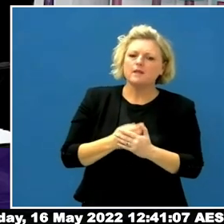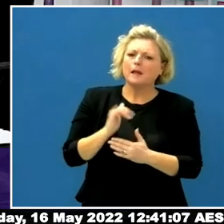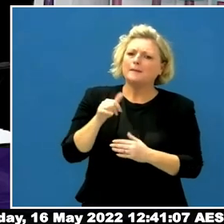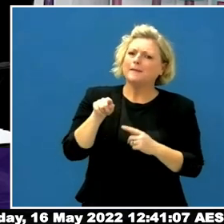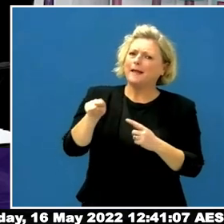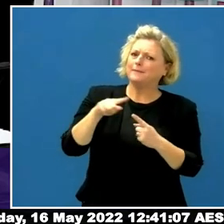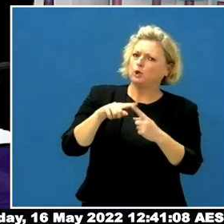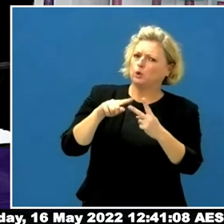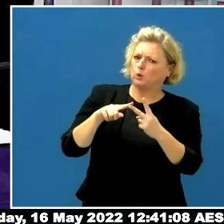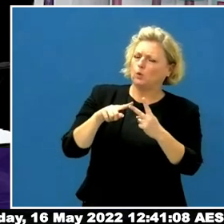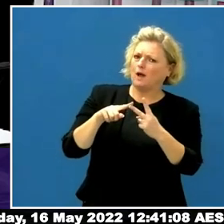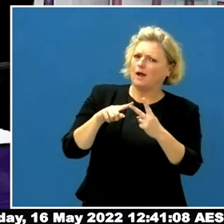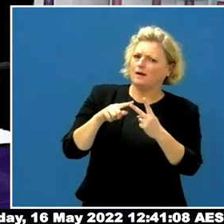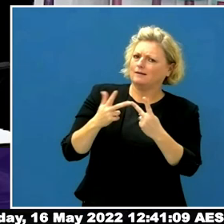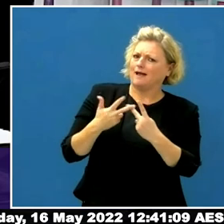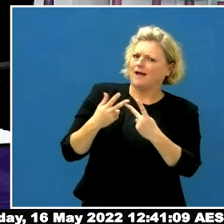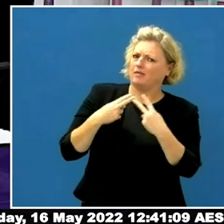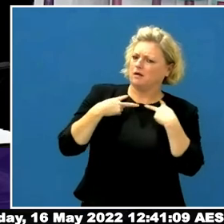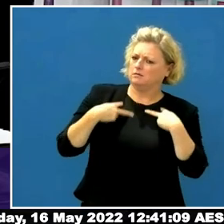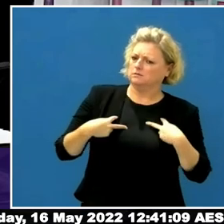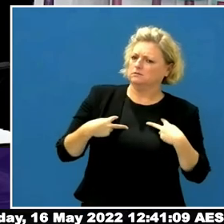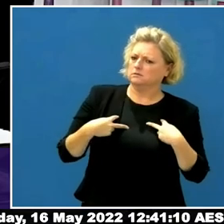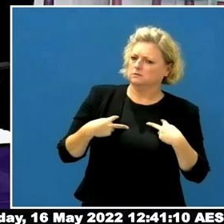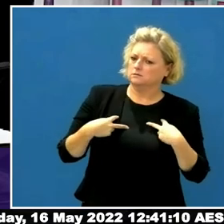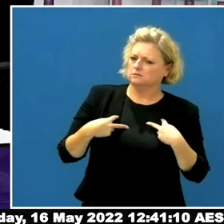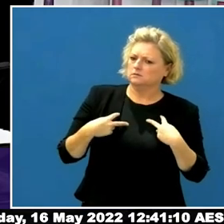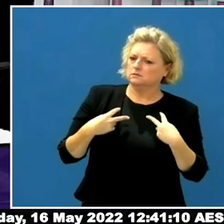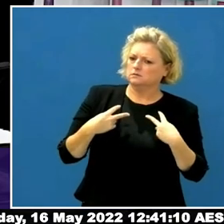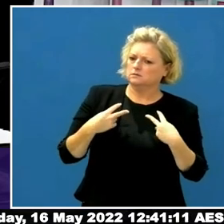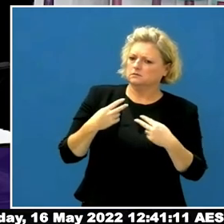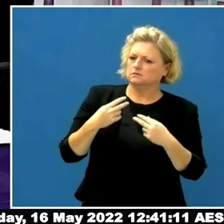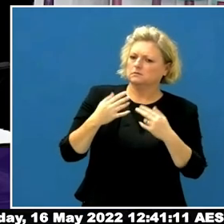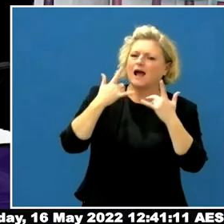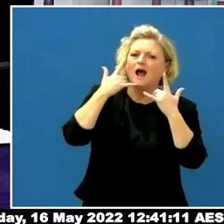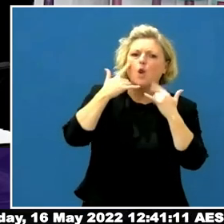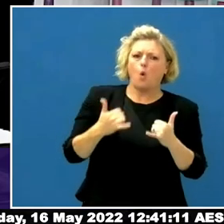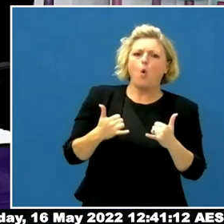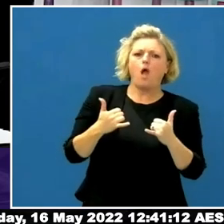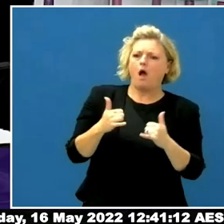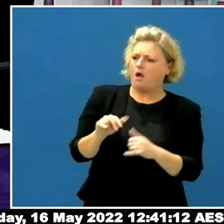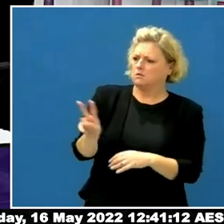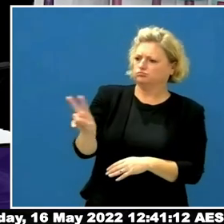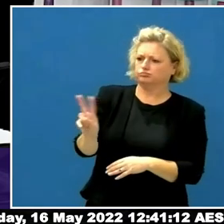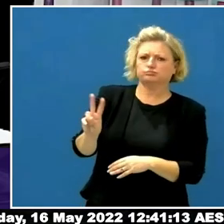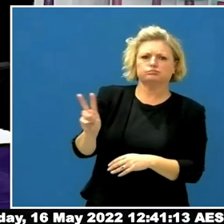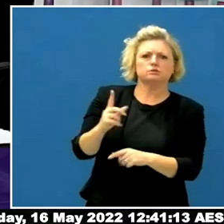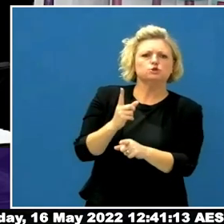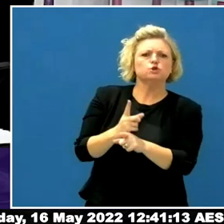out and it's really to do with the financial arrangements. We can't expect Sally to remember the details of all of these financial